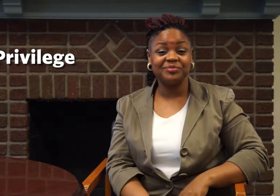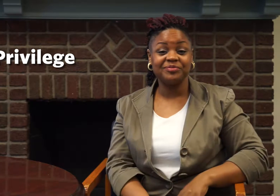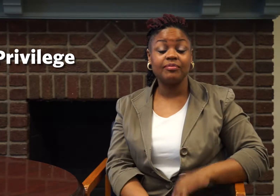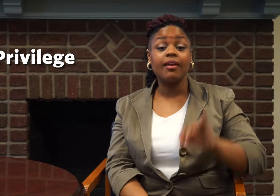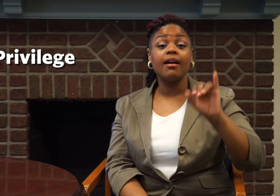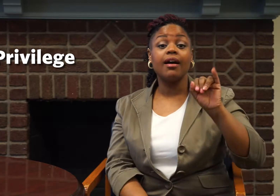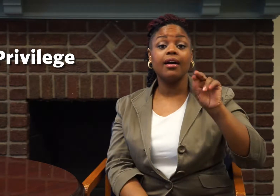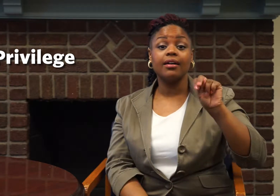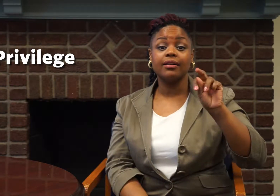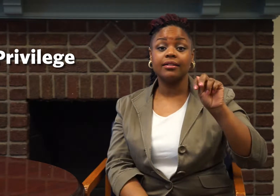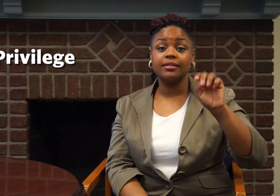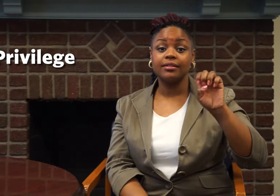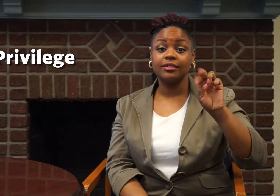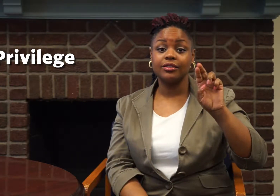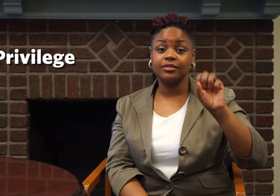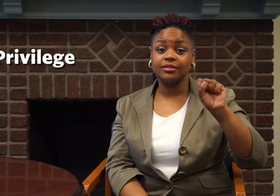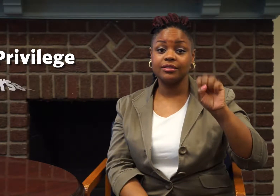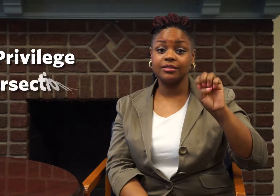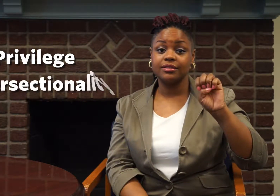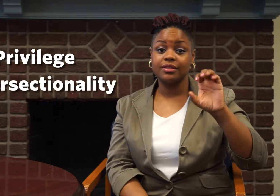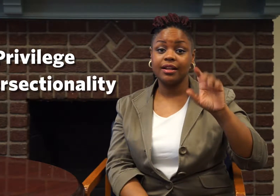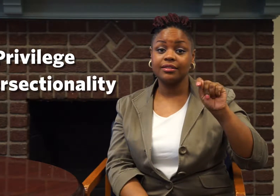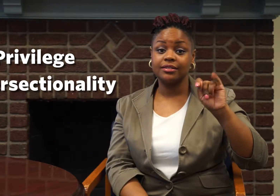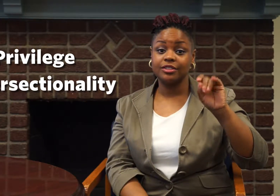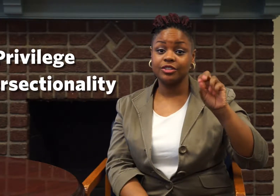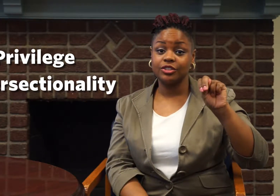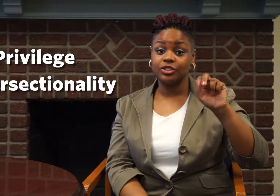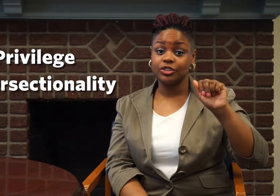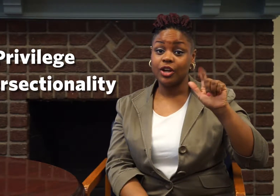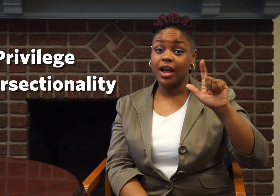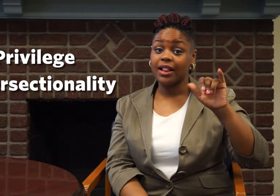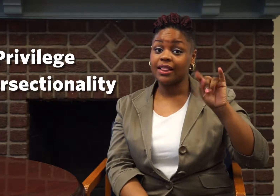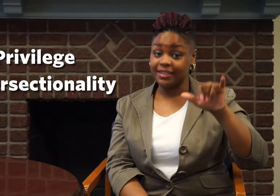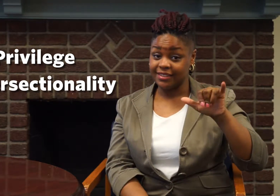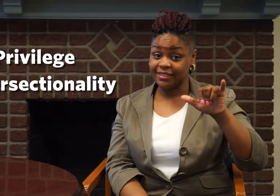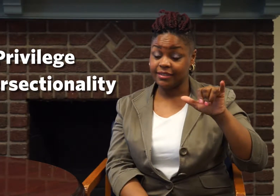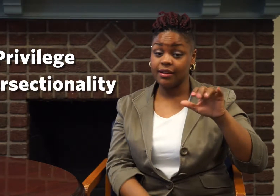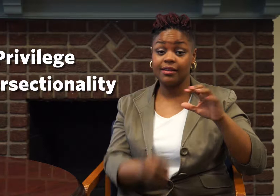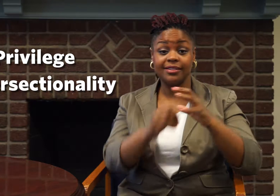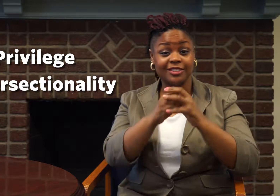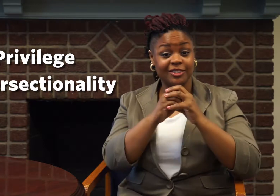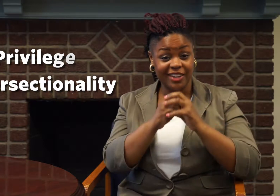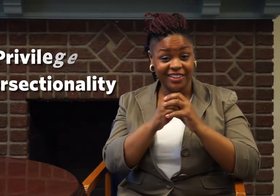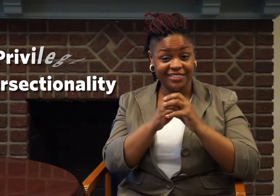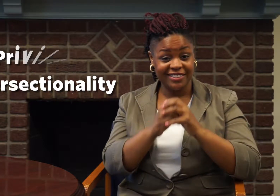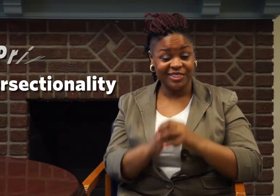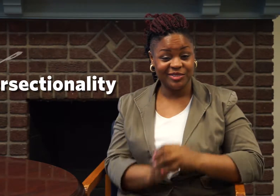(Fingerspelling English word) Intersectionality.